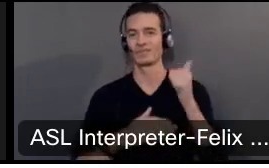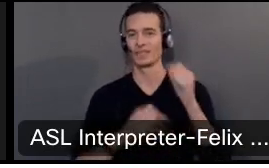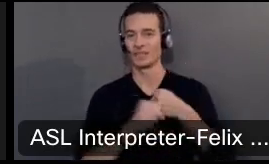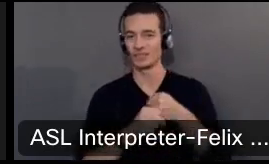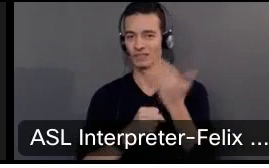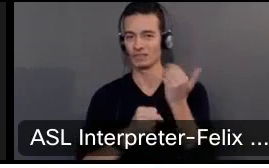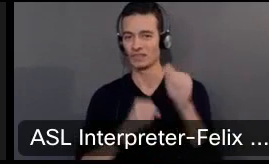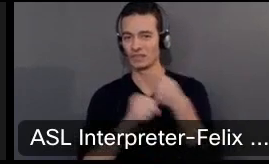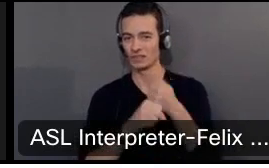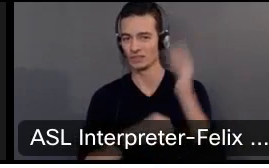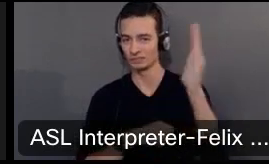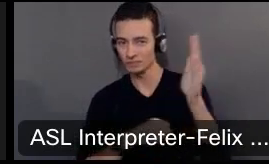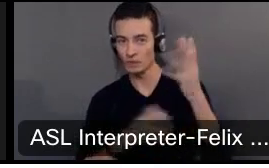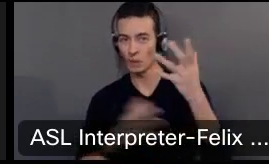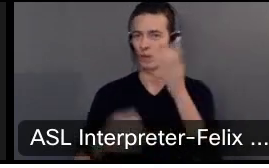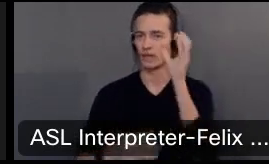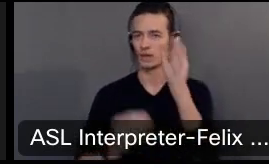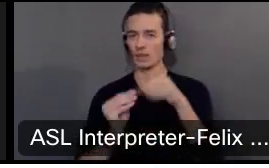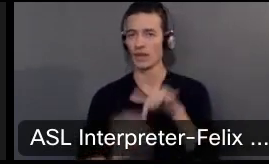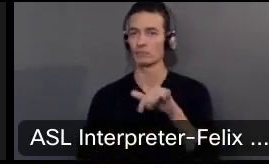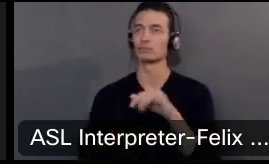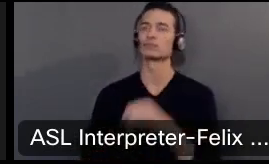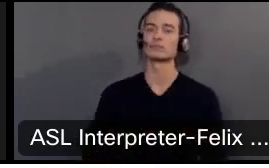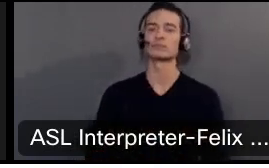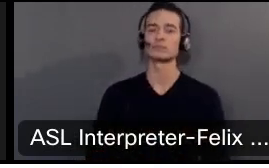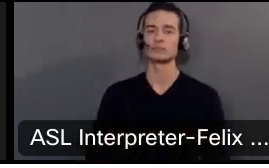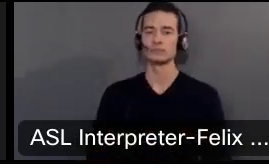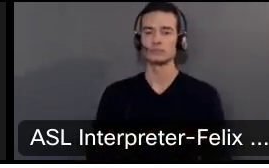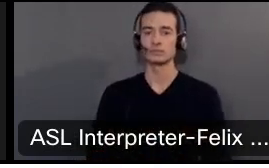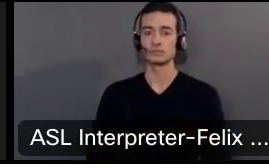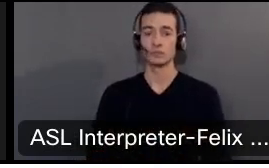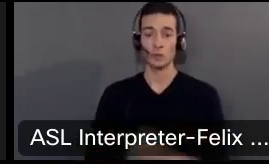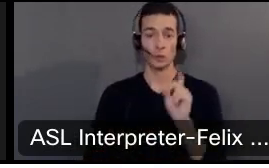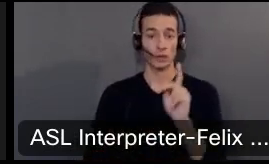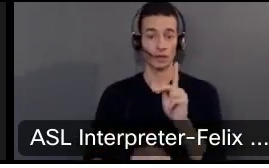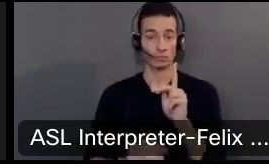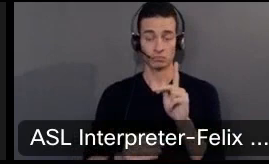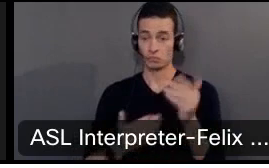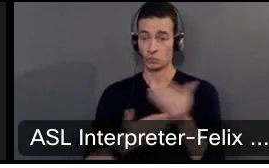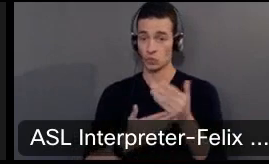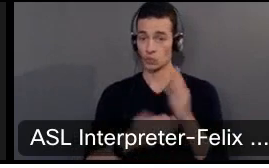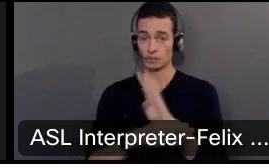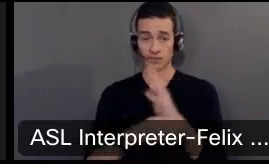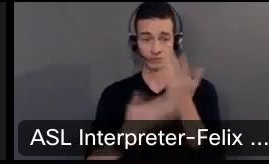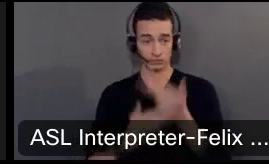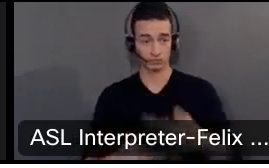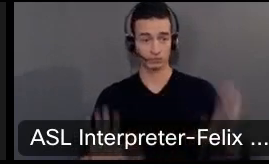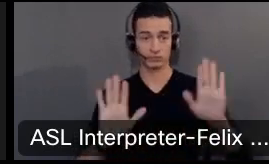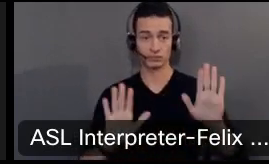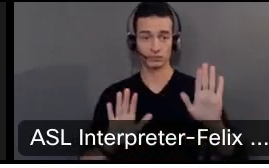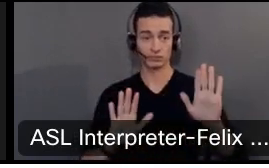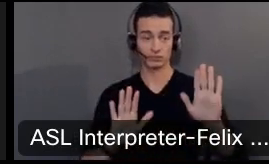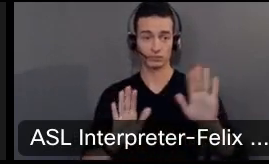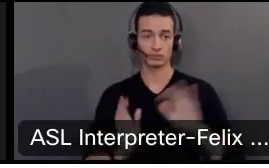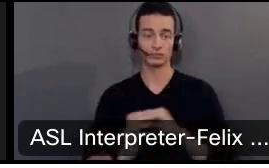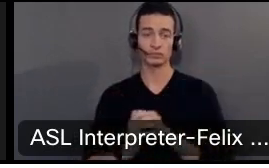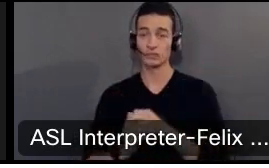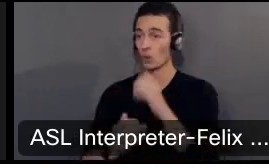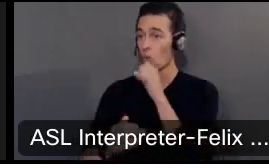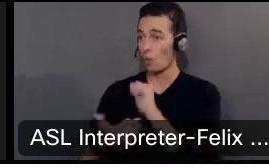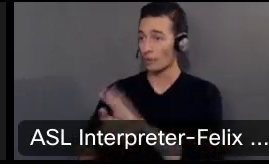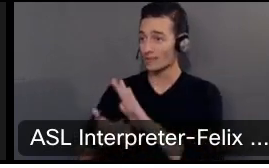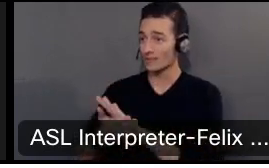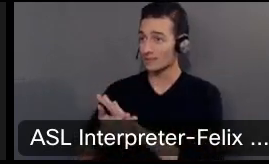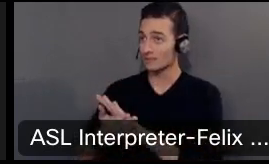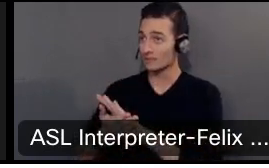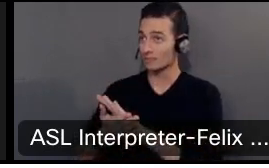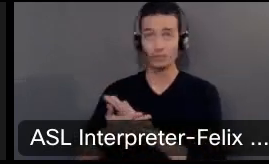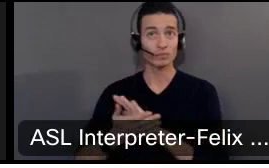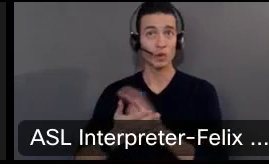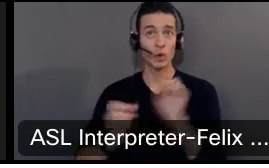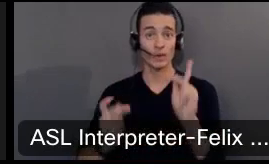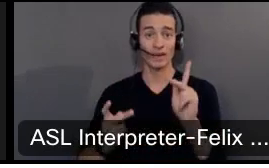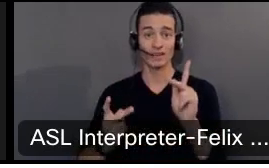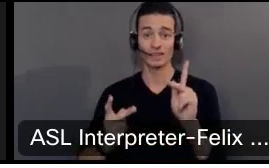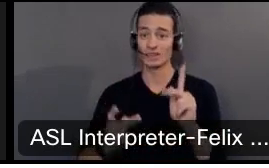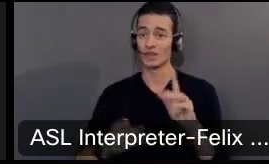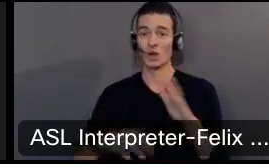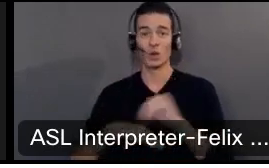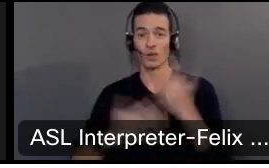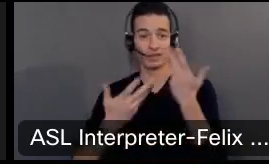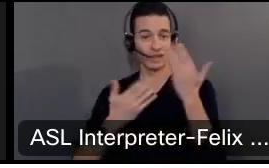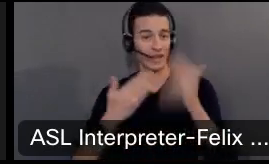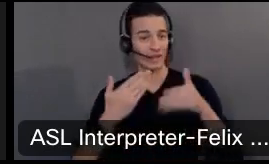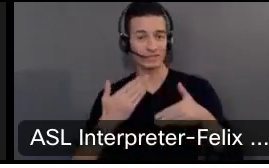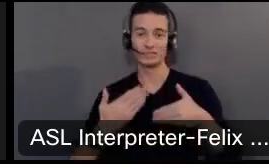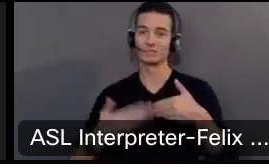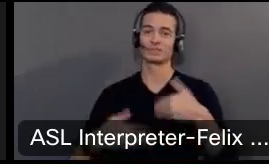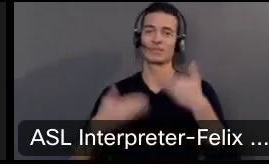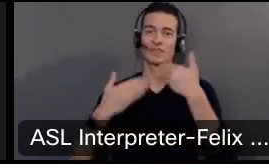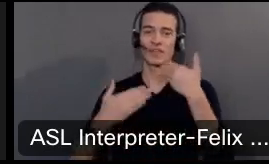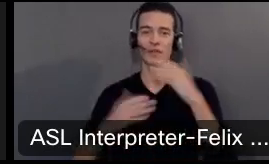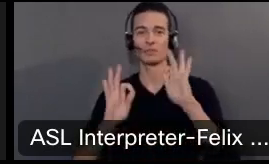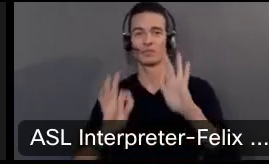Okay, with all of our business done at 4 minutes of 6, any old business, any new business I call for a motion to adjourn. Thank you. We're adjourned. Thank you for an excellent meeting. I look forward to seeing you in March. Thank you.